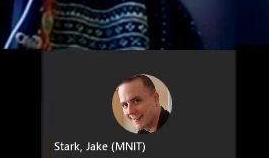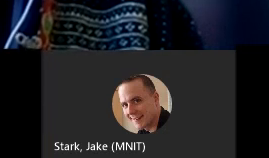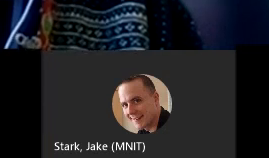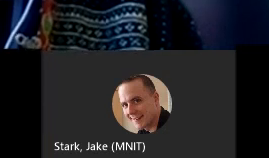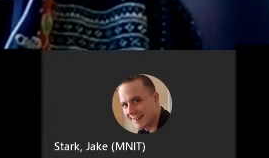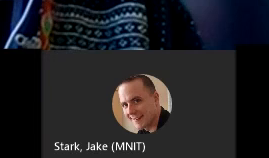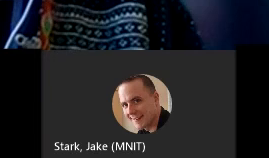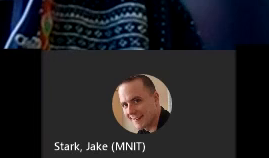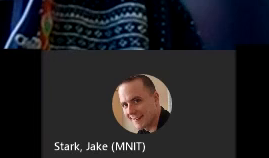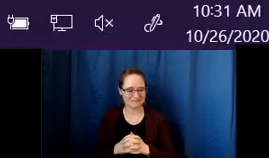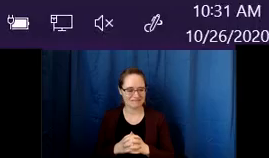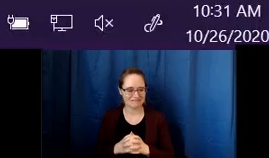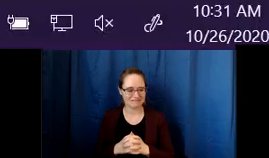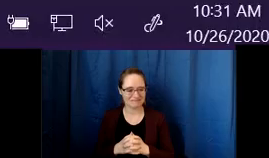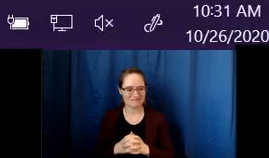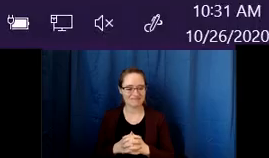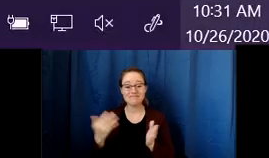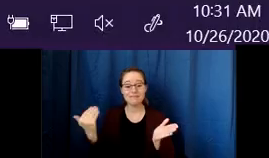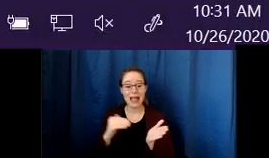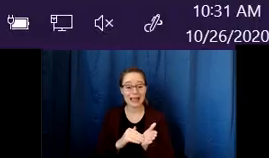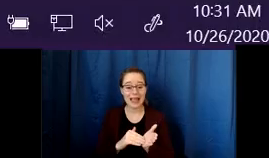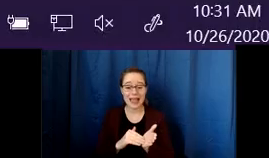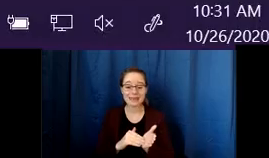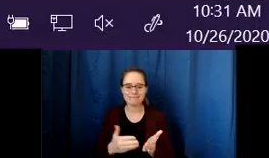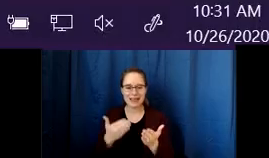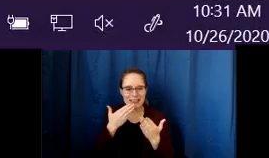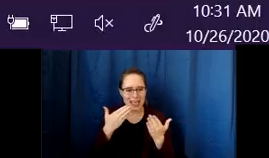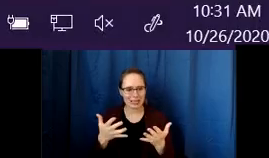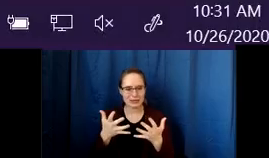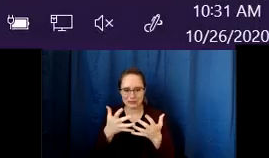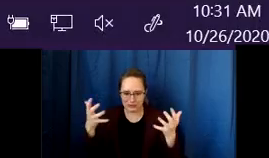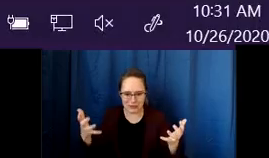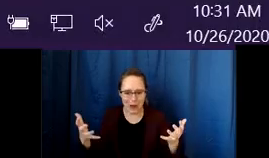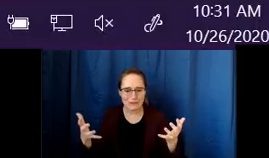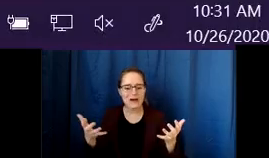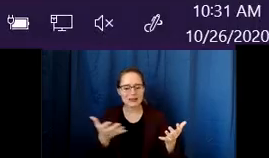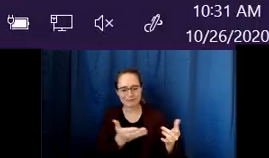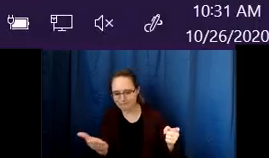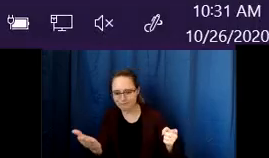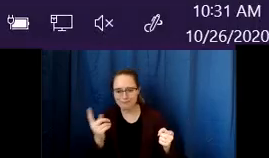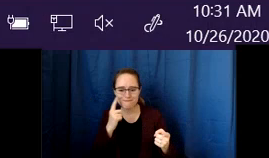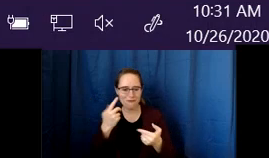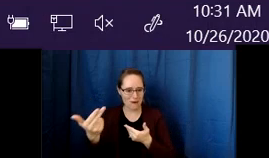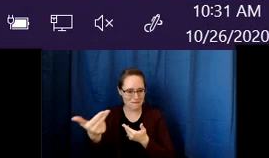So, again, thanks to everyone for participating in this,